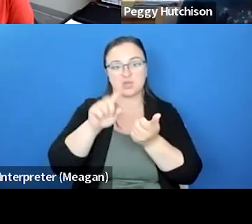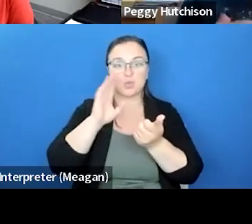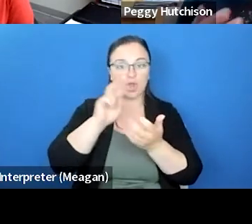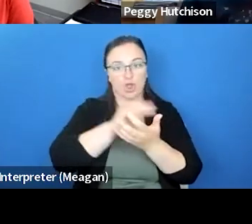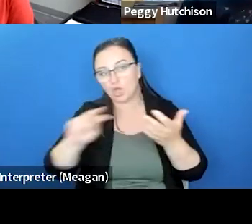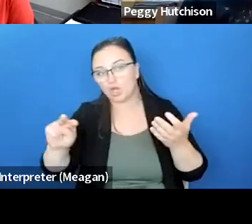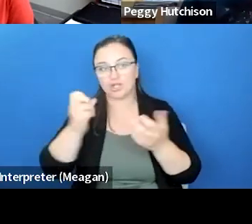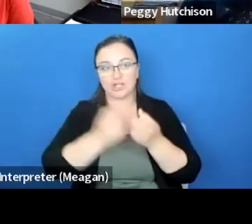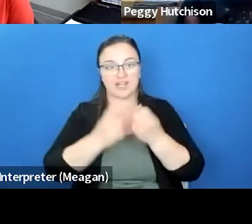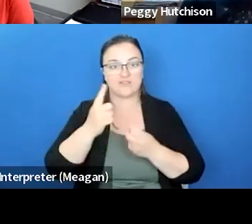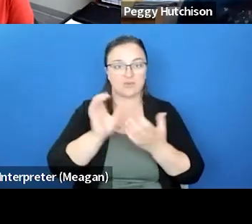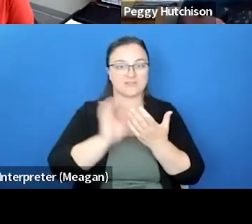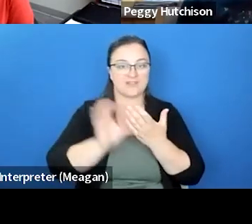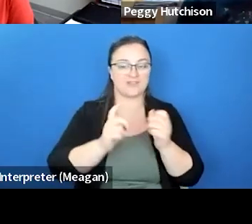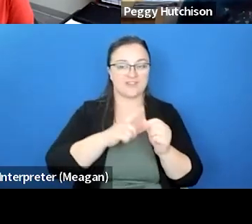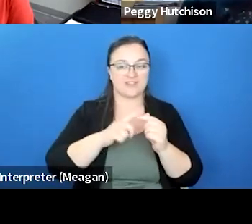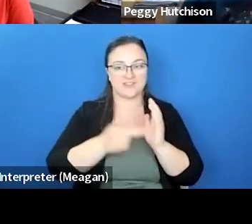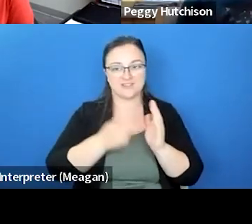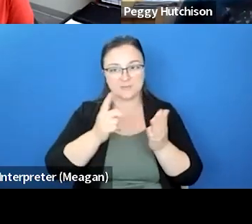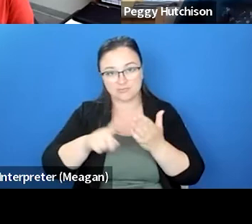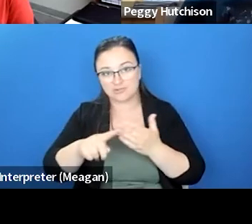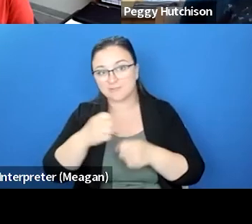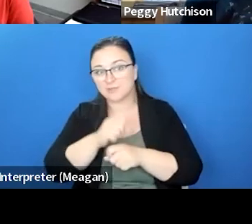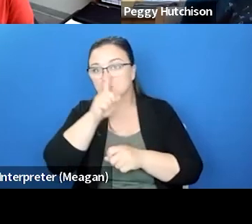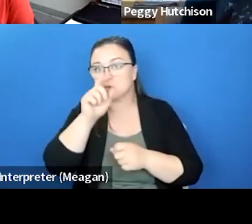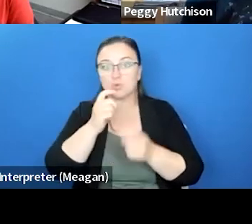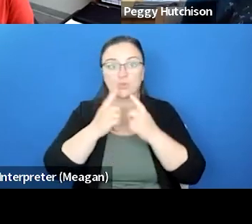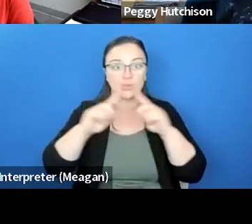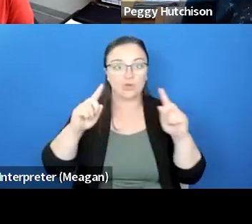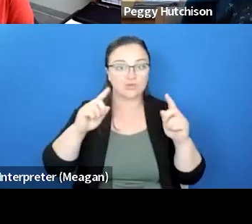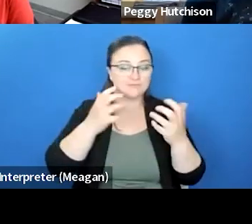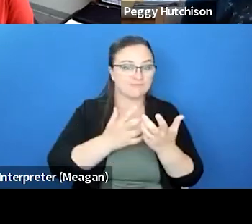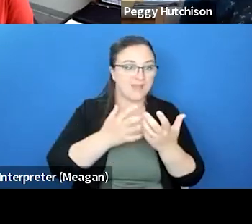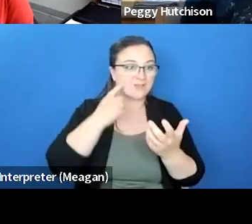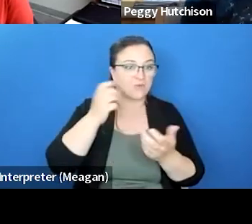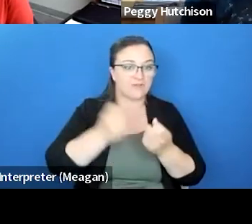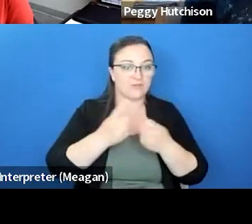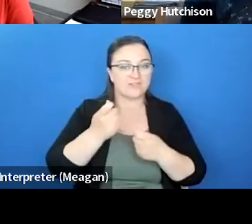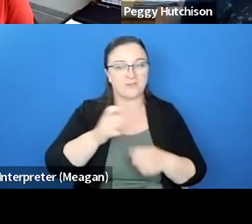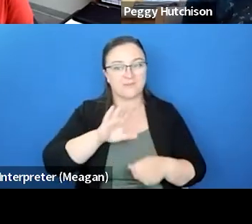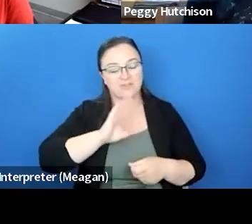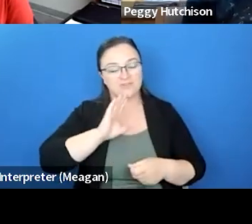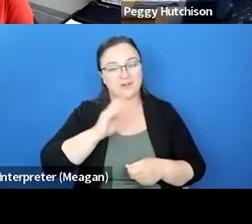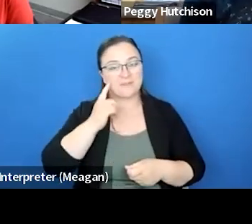then maybe even doubly checks, does this work for everyone? It's a little bit frustrating because we often end up